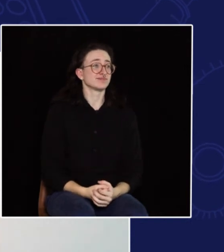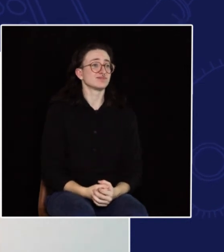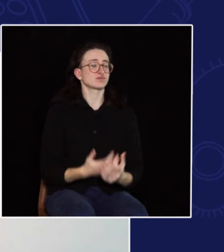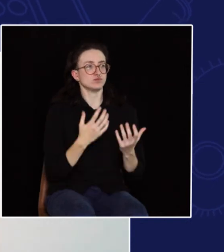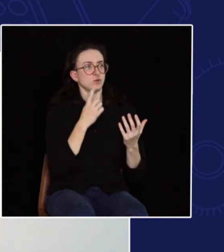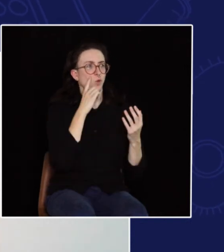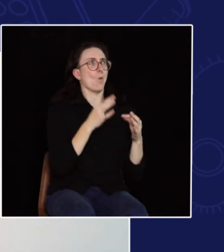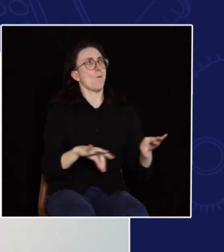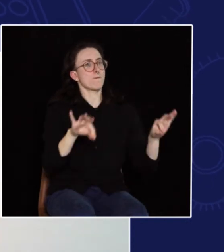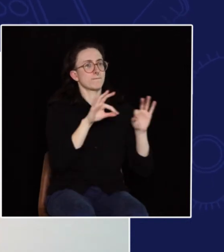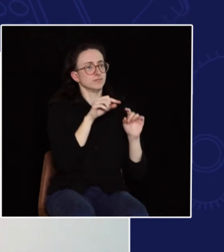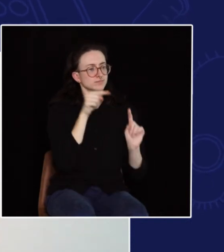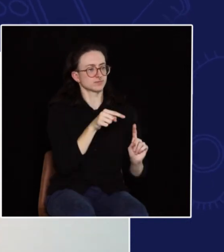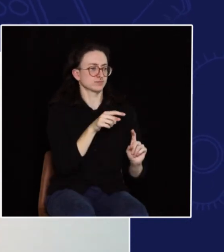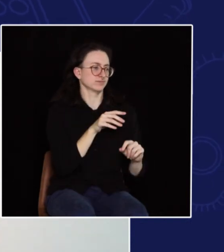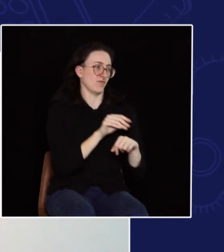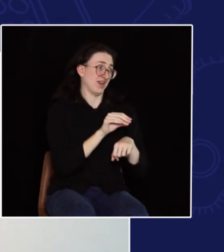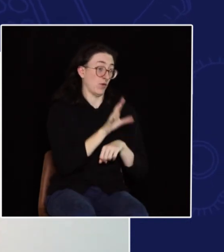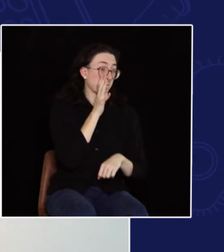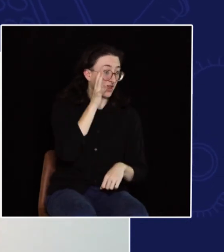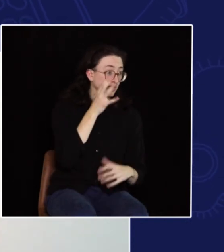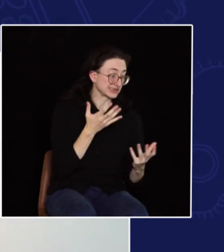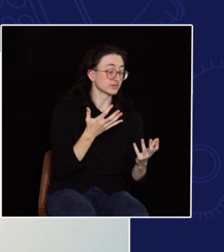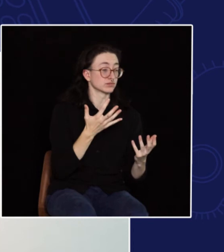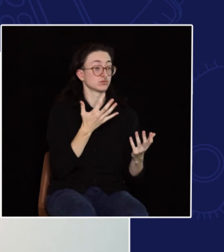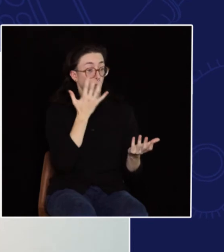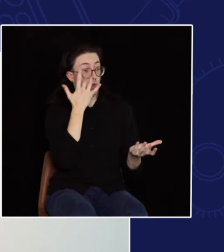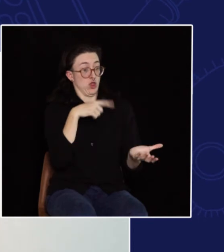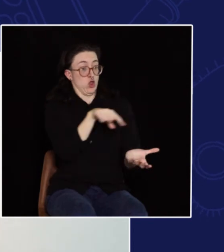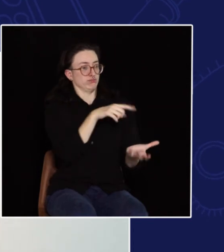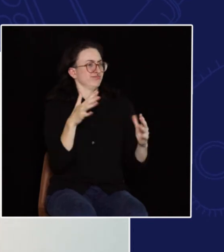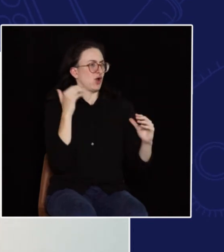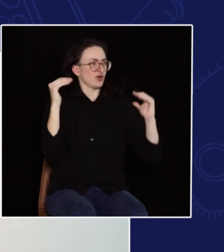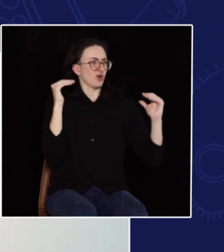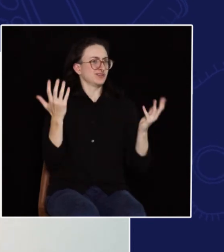So I guess for parents, you can -- because you’re adults,